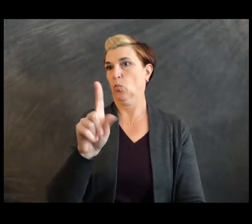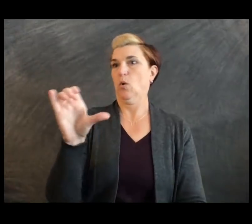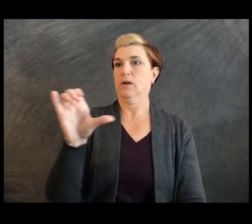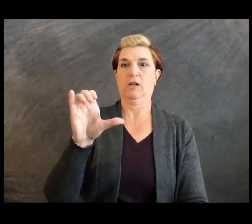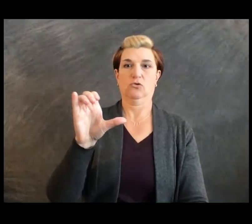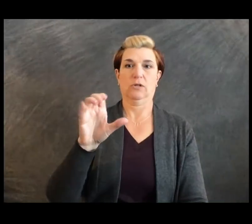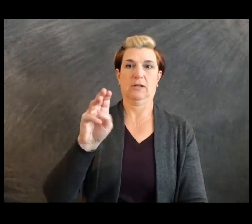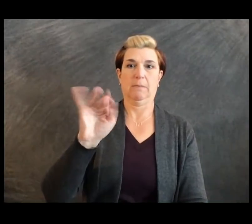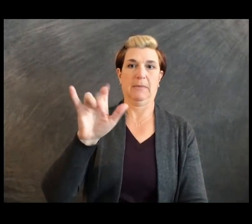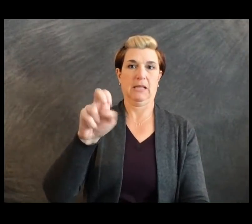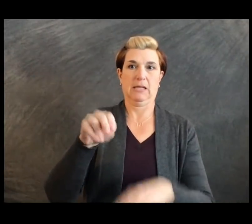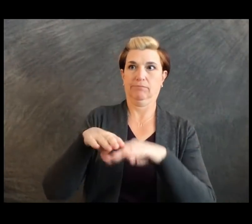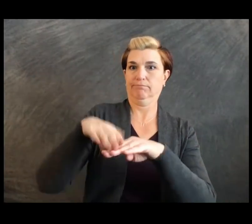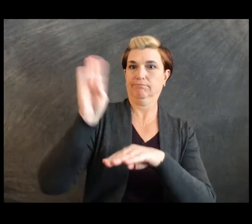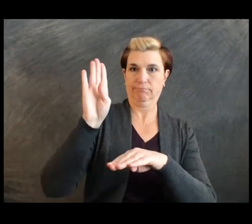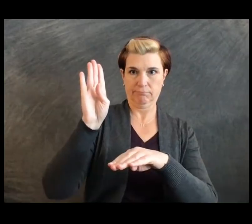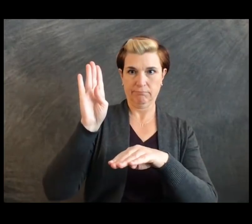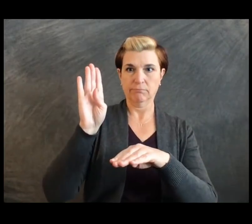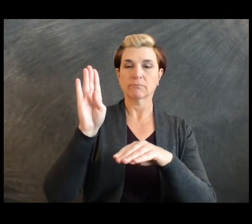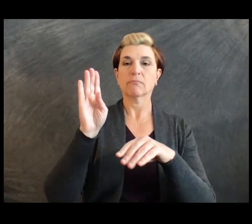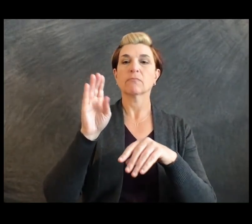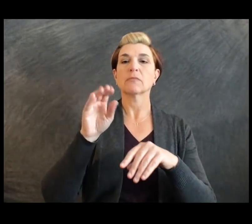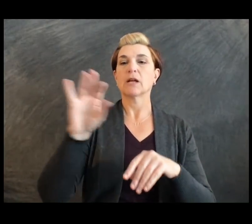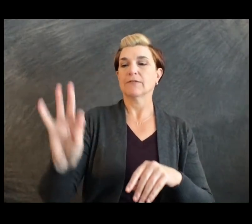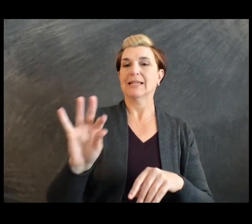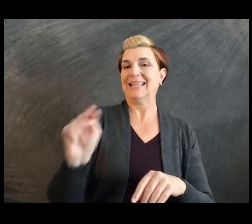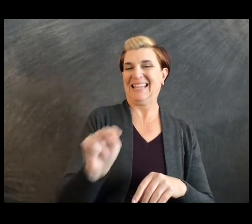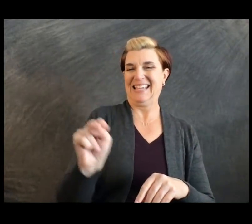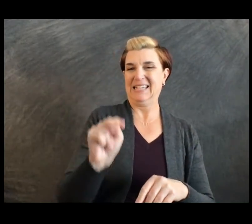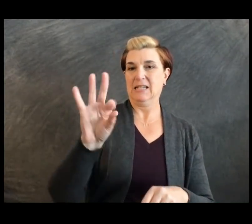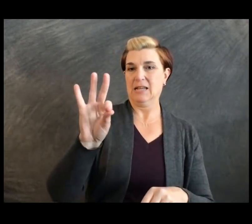will be being made available to healthcare providers across the country